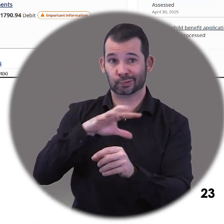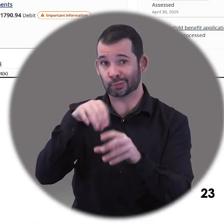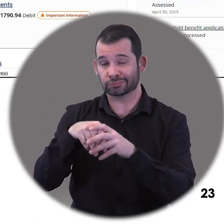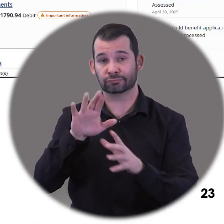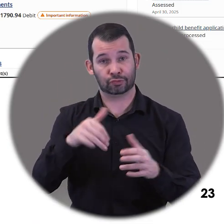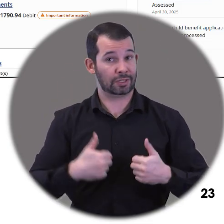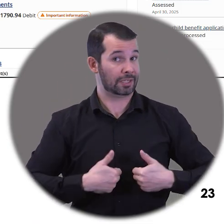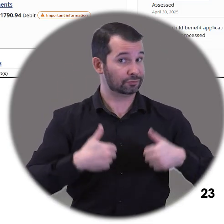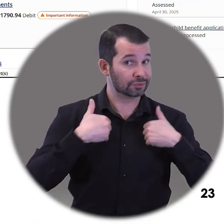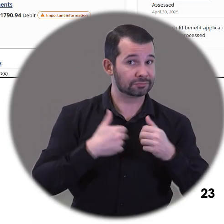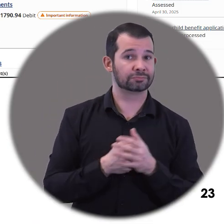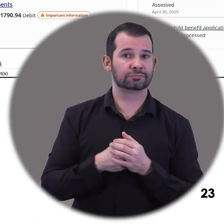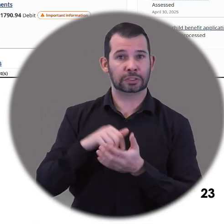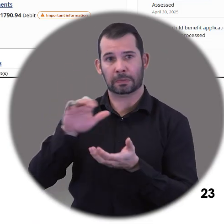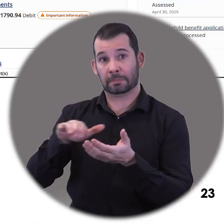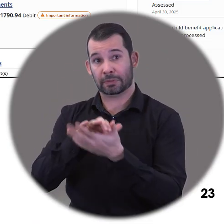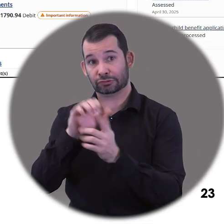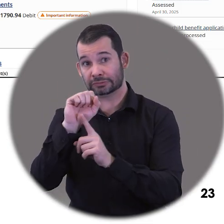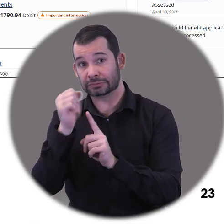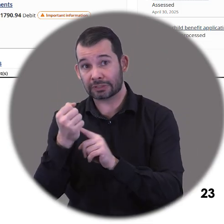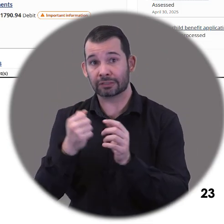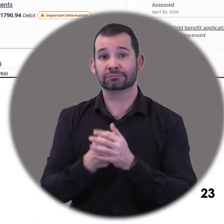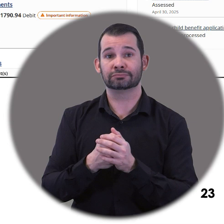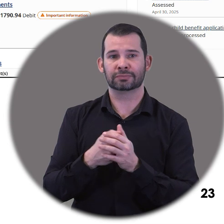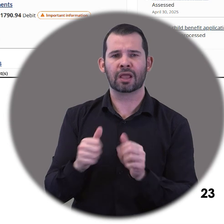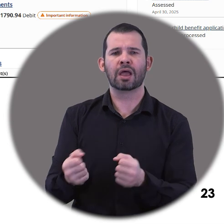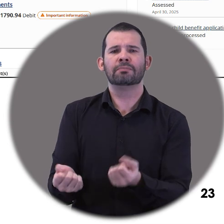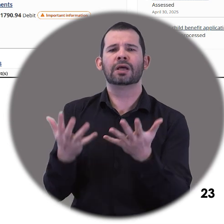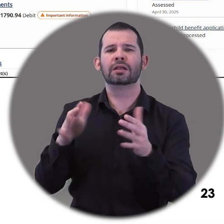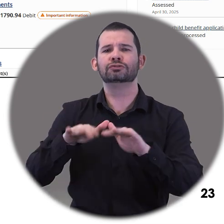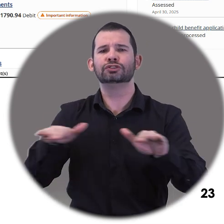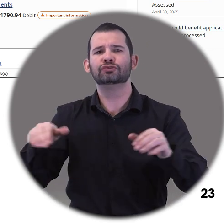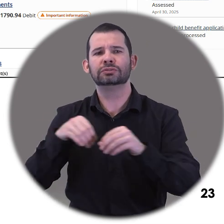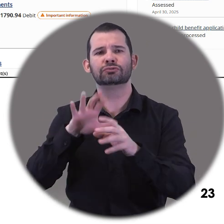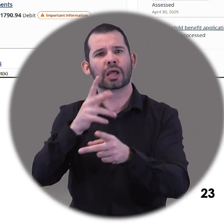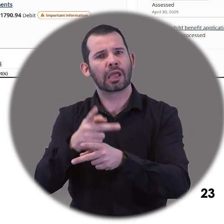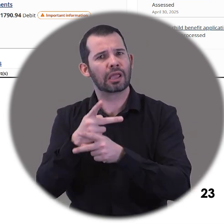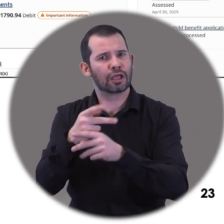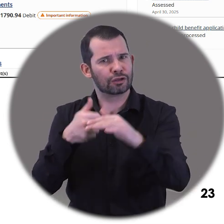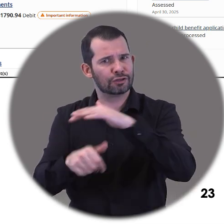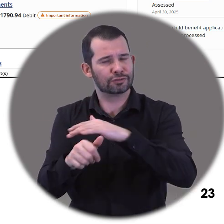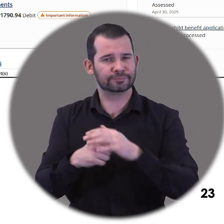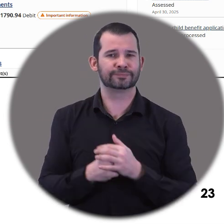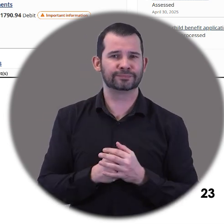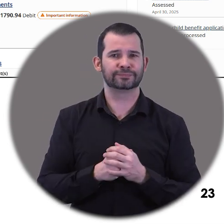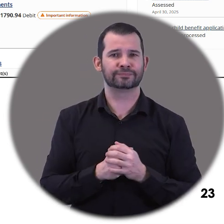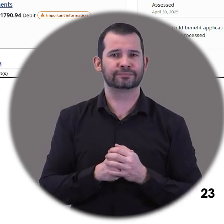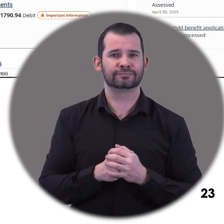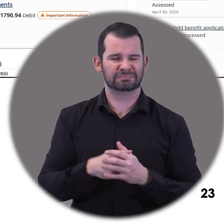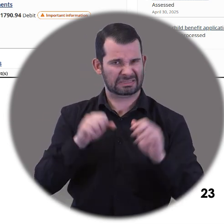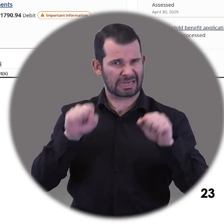This includes your address, marital status, and the number of children in your care.